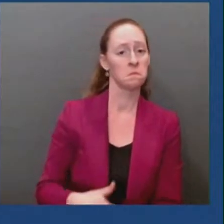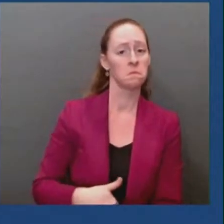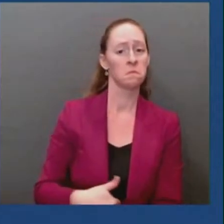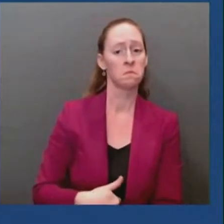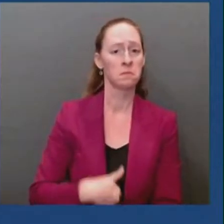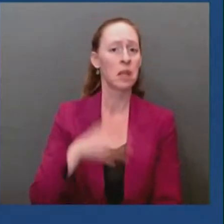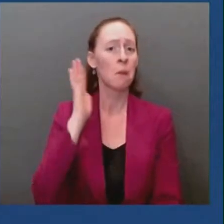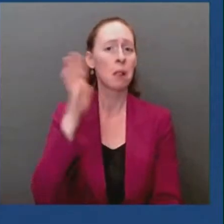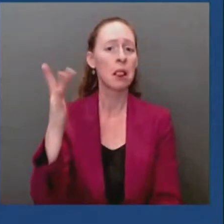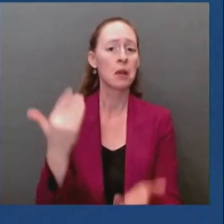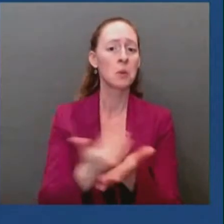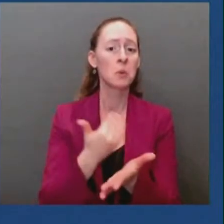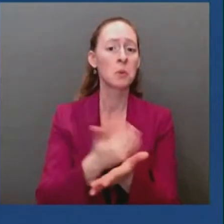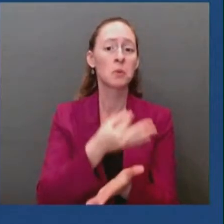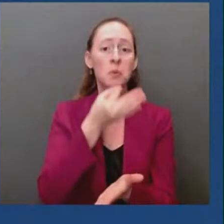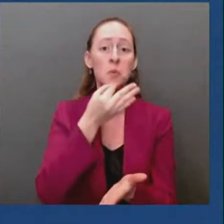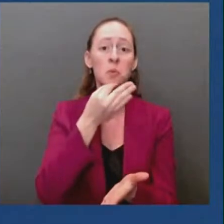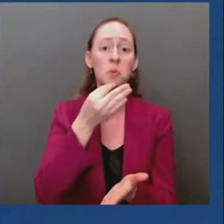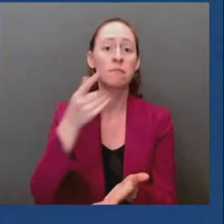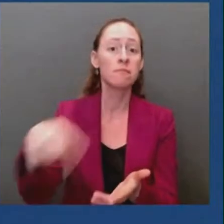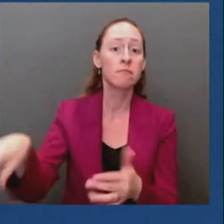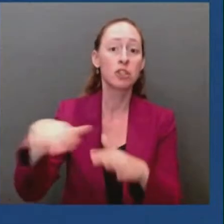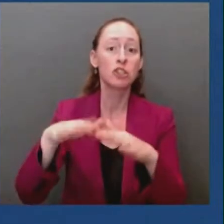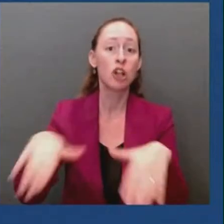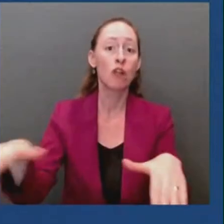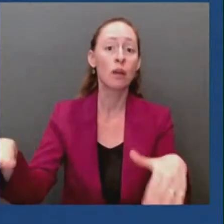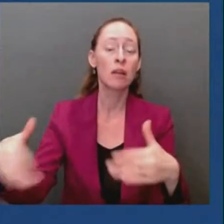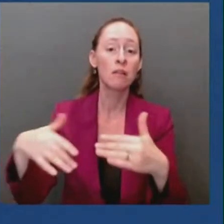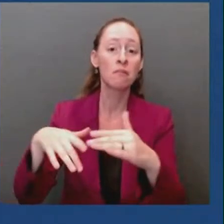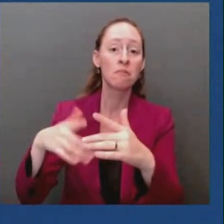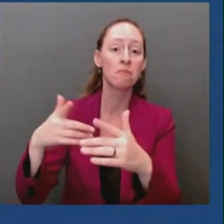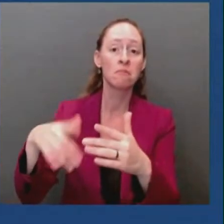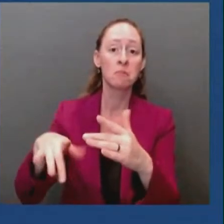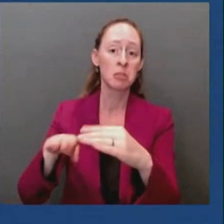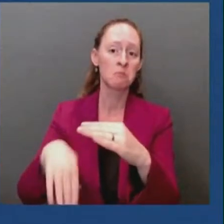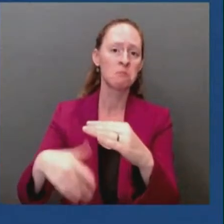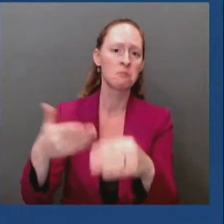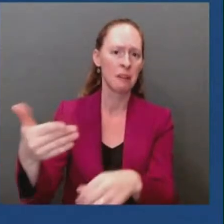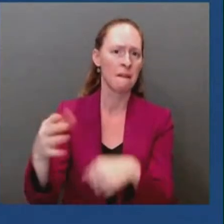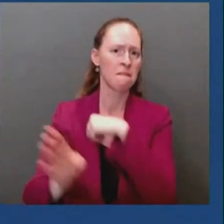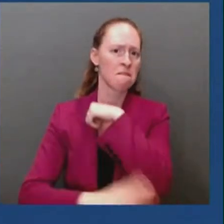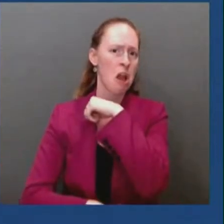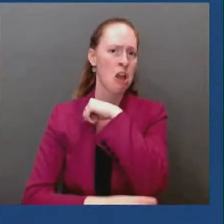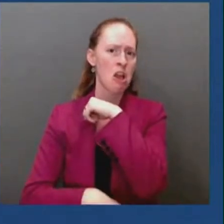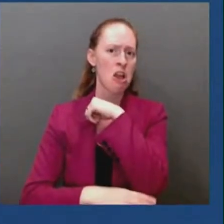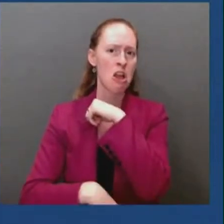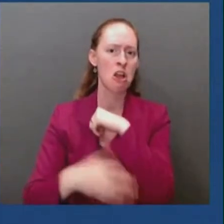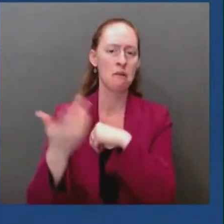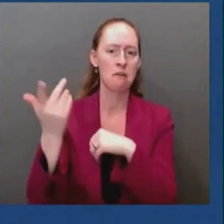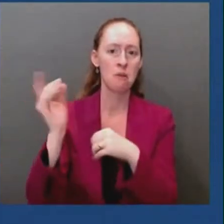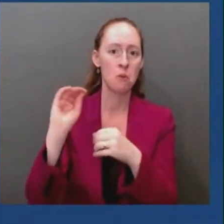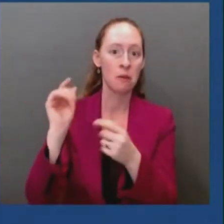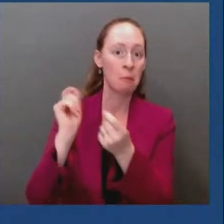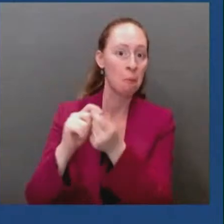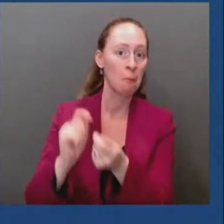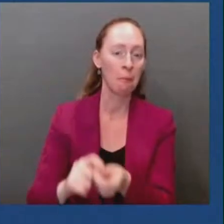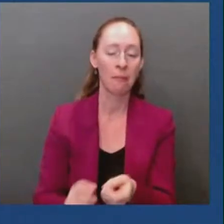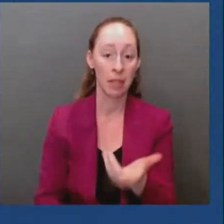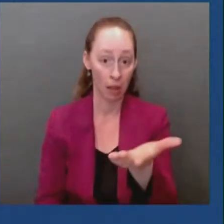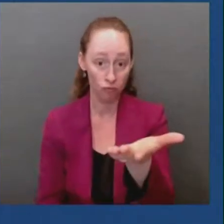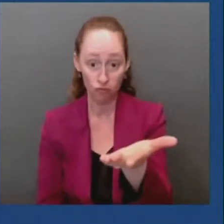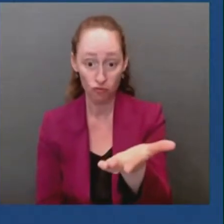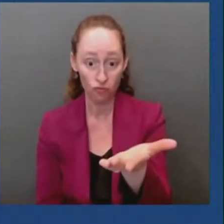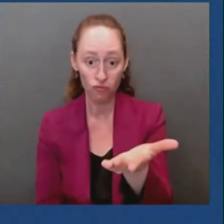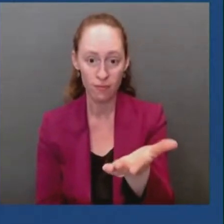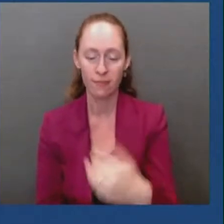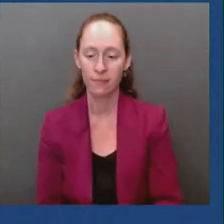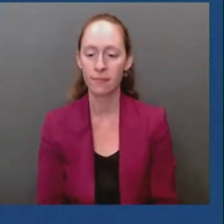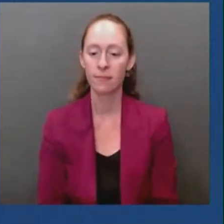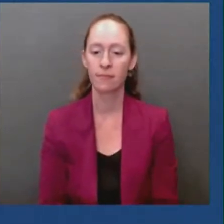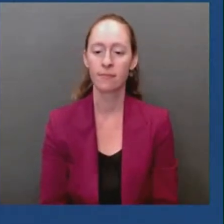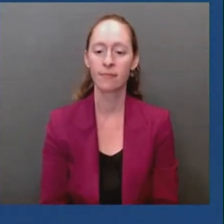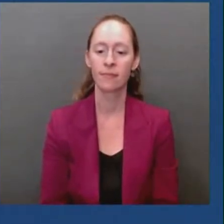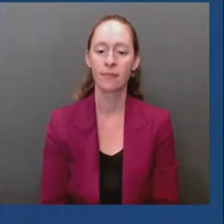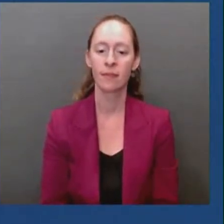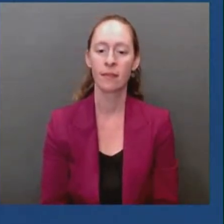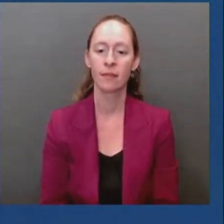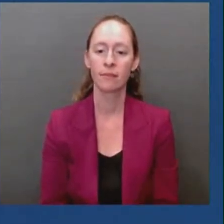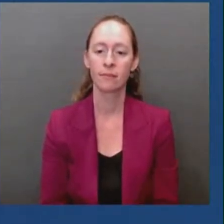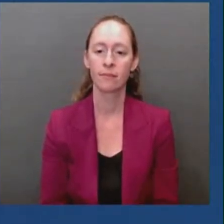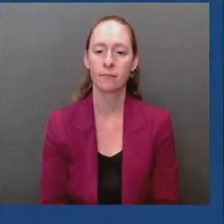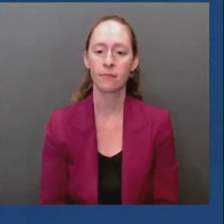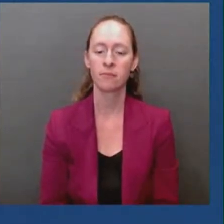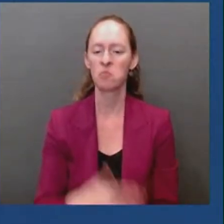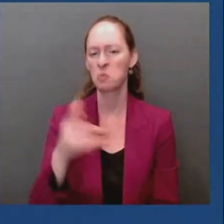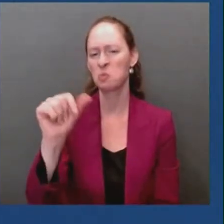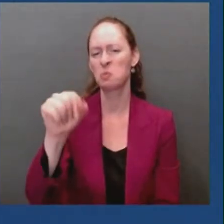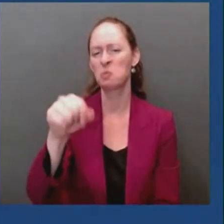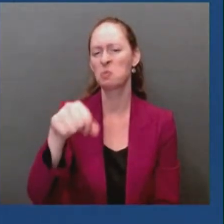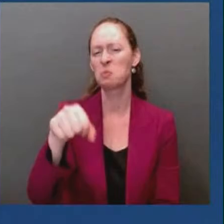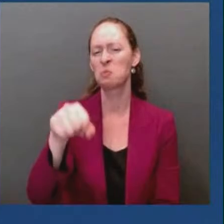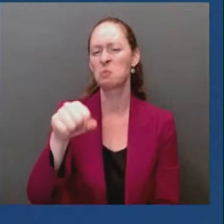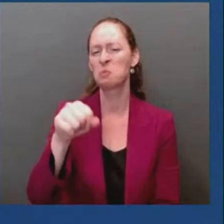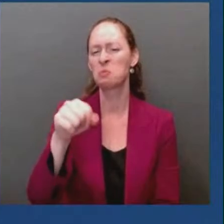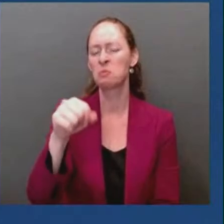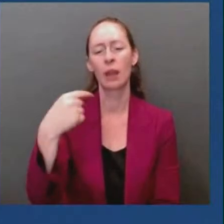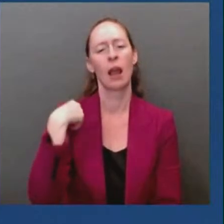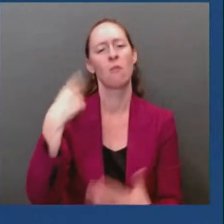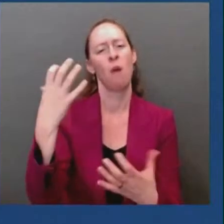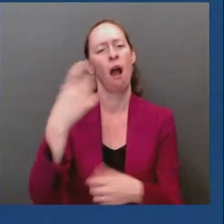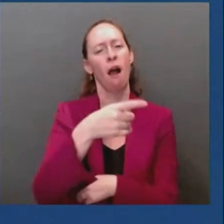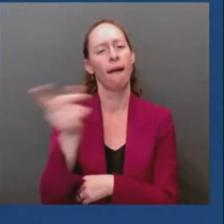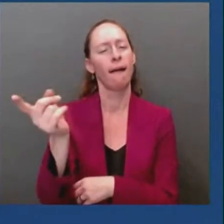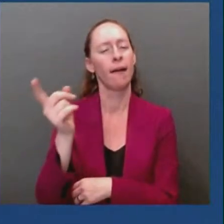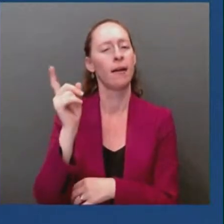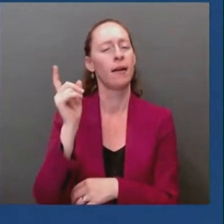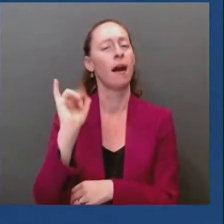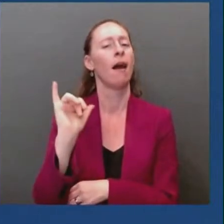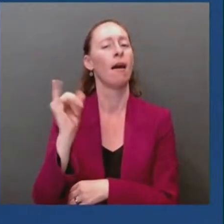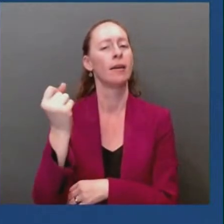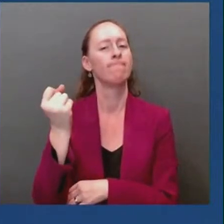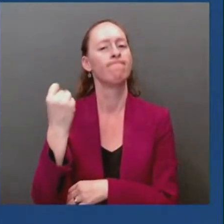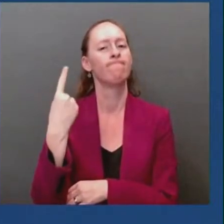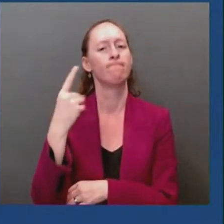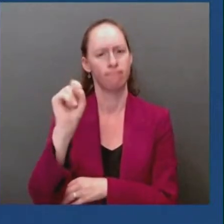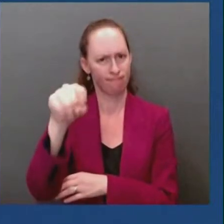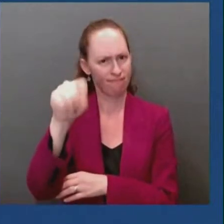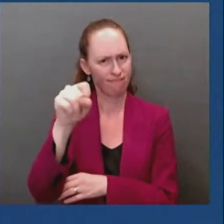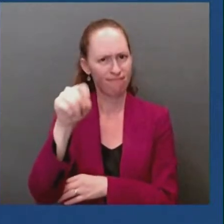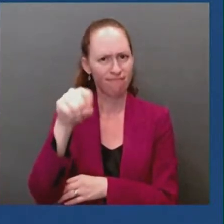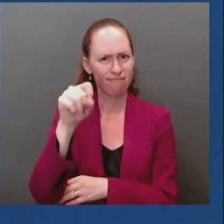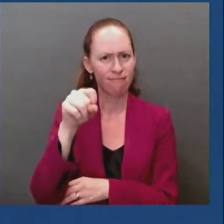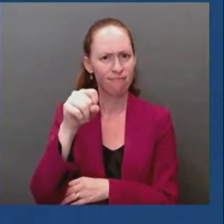THERE MIGHT BE UPDATES FOR THE